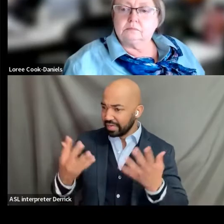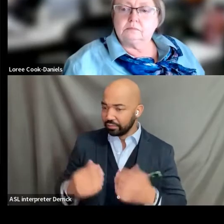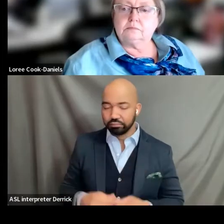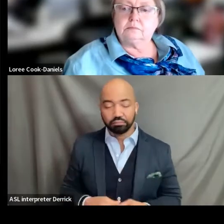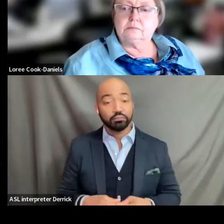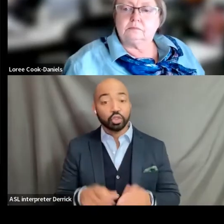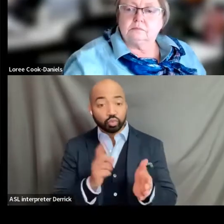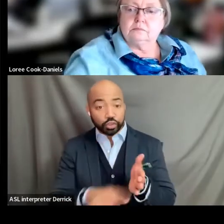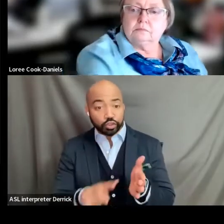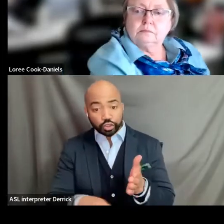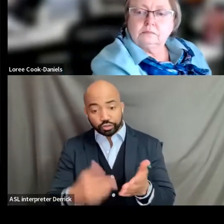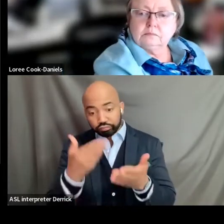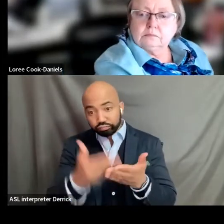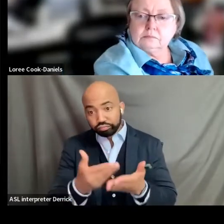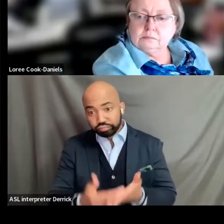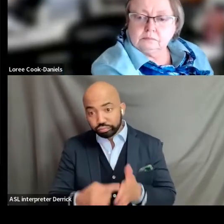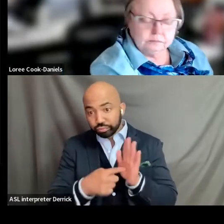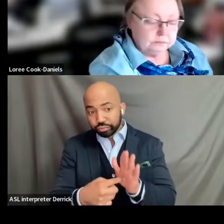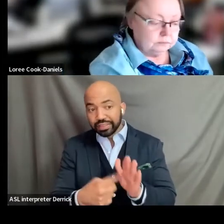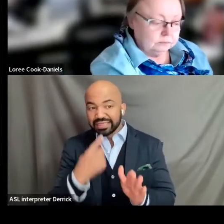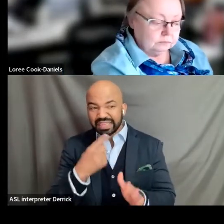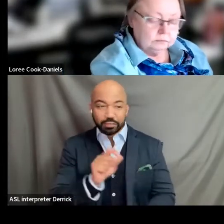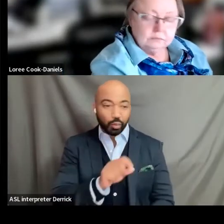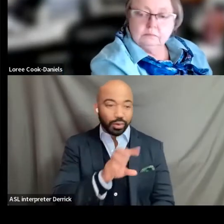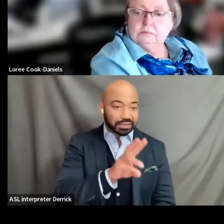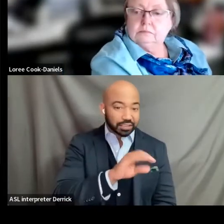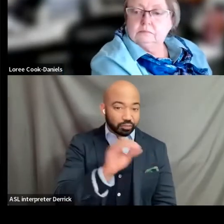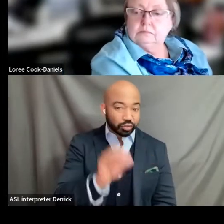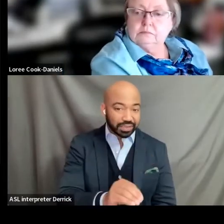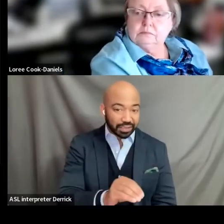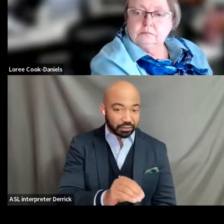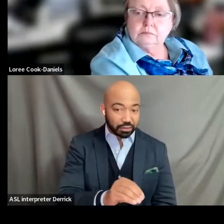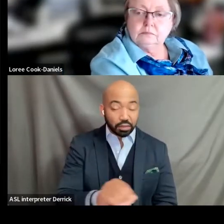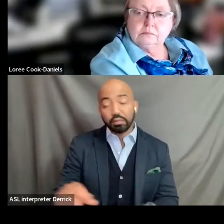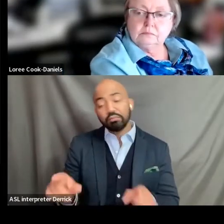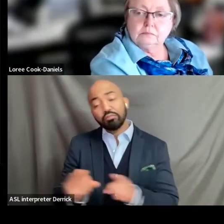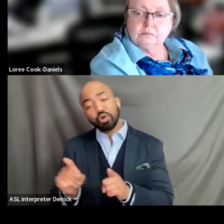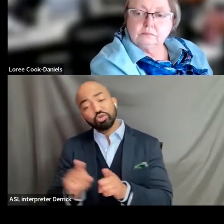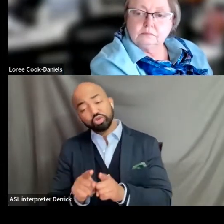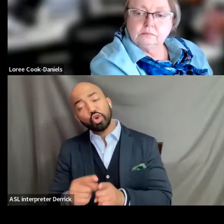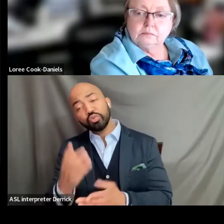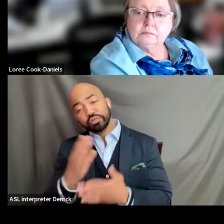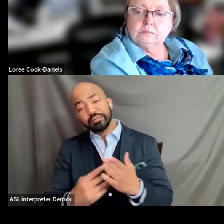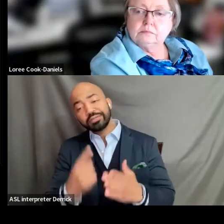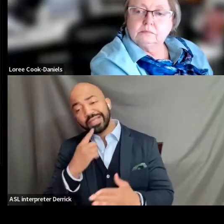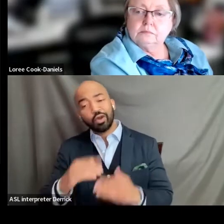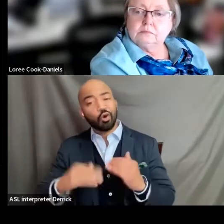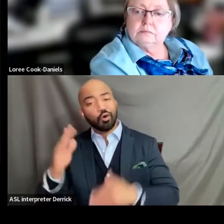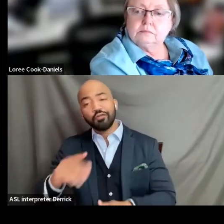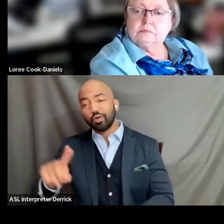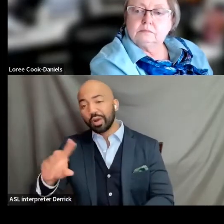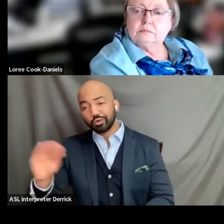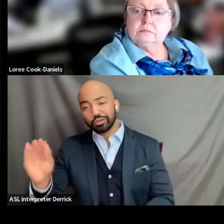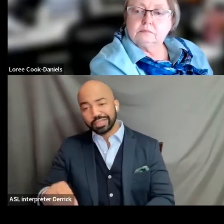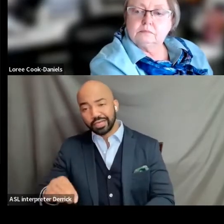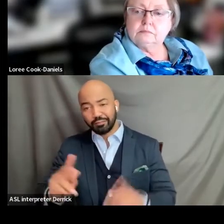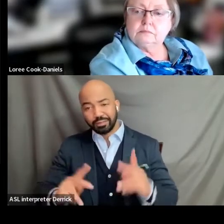That it's someplace between .6% of the population and over 1% of the population. So it's someplace in between there.